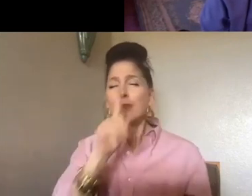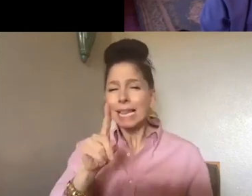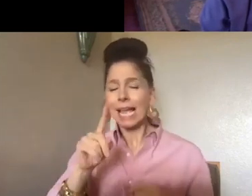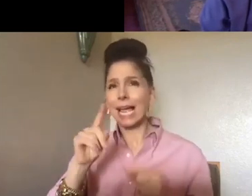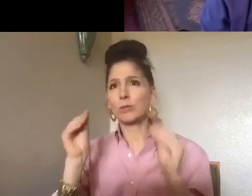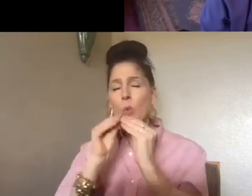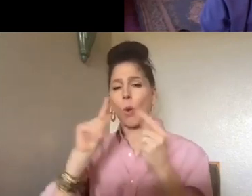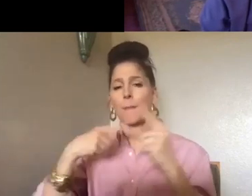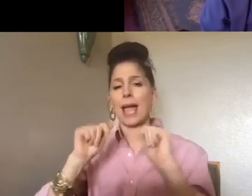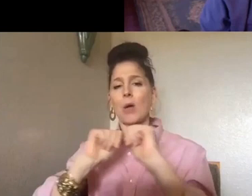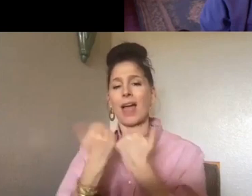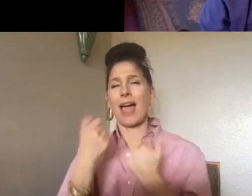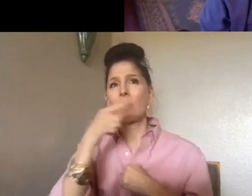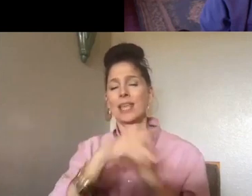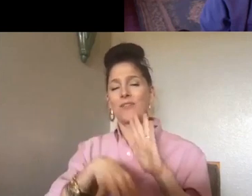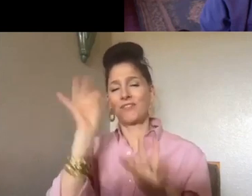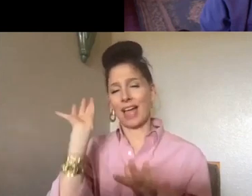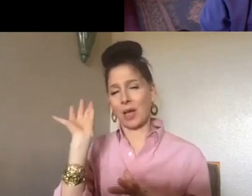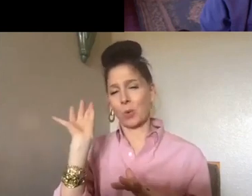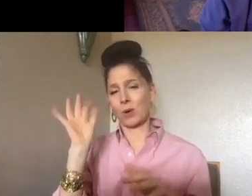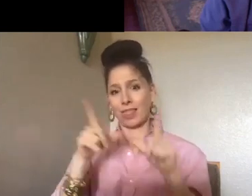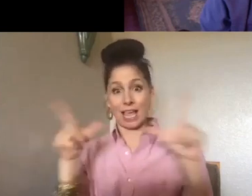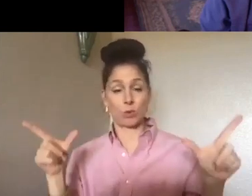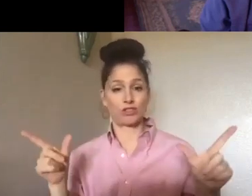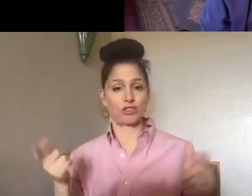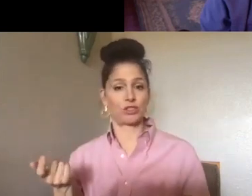but it was really much more about how he found language.